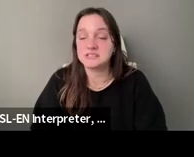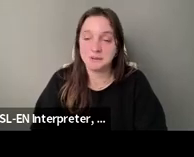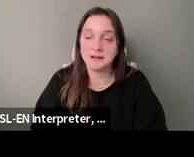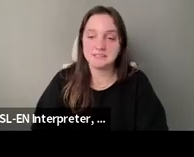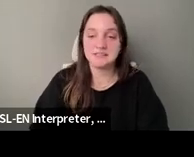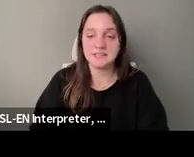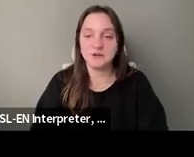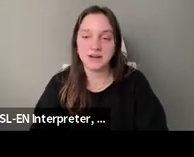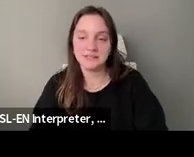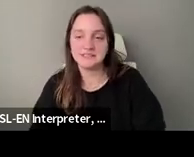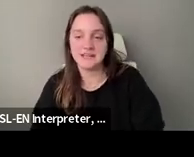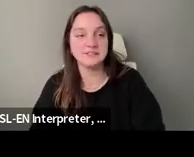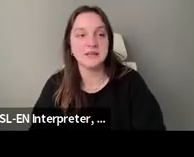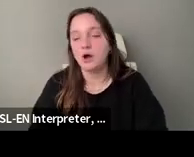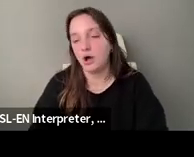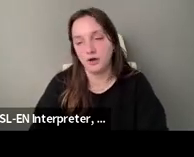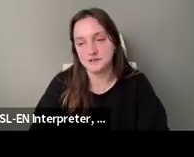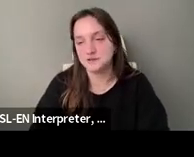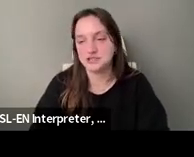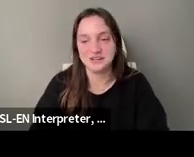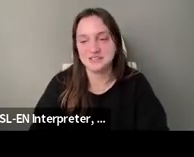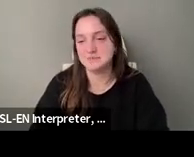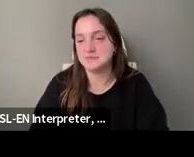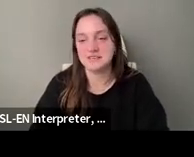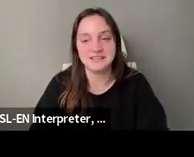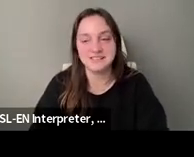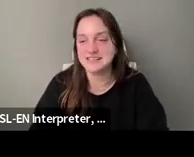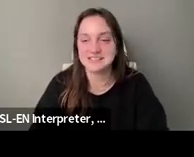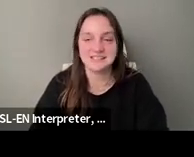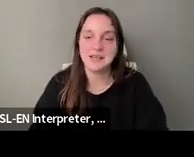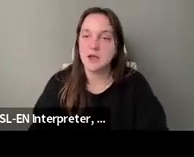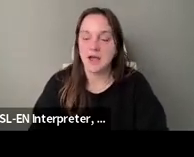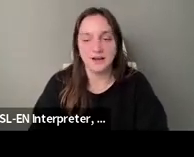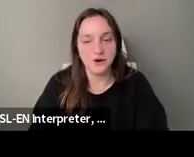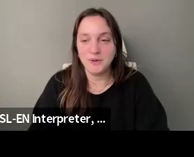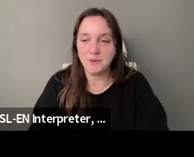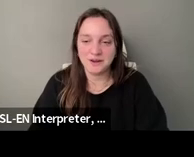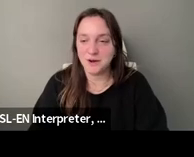I'll also share some statistics, because I know we want to know our numbers. Then I will speak to my